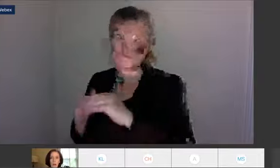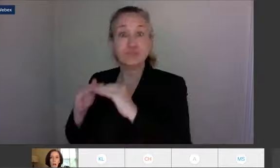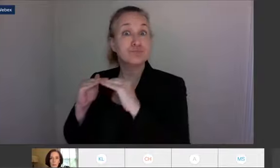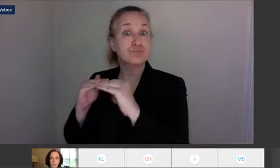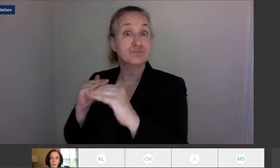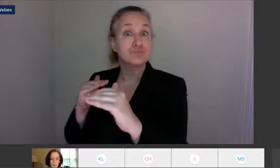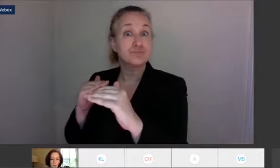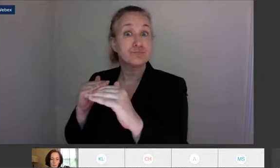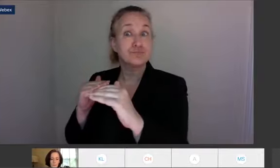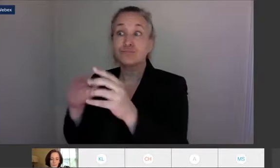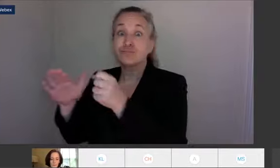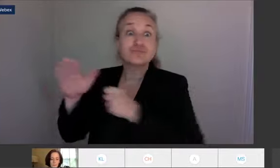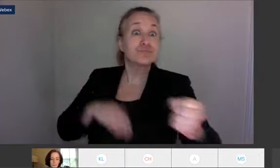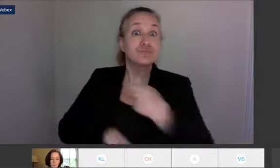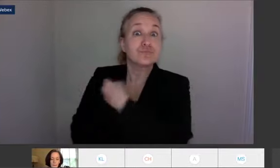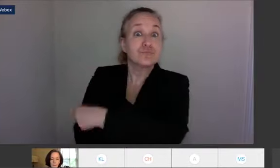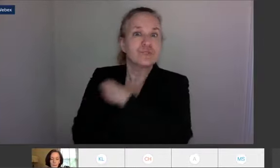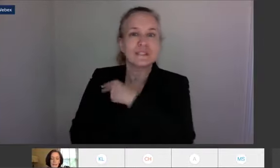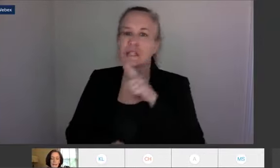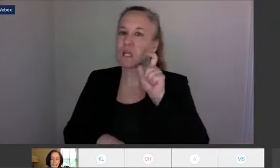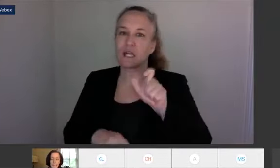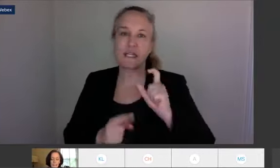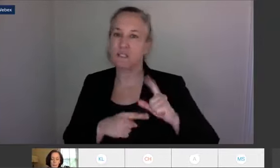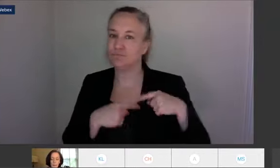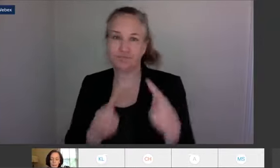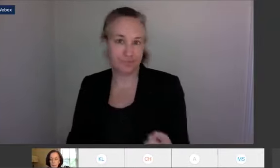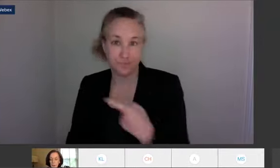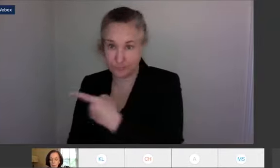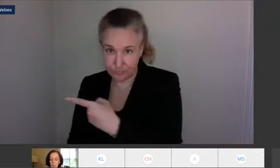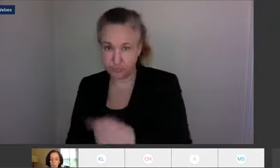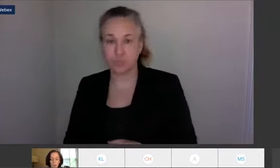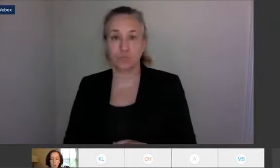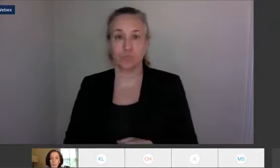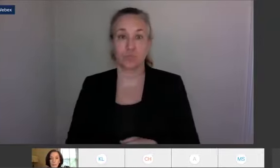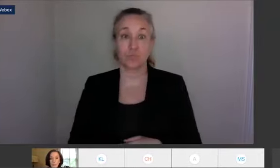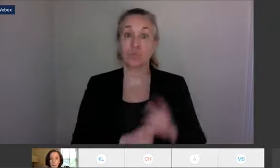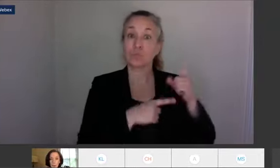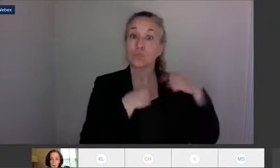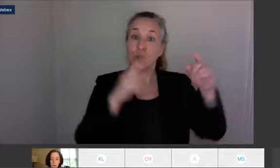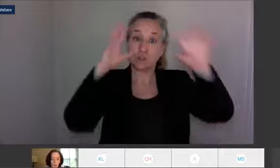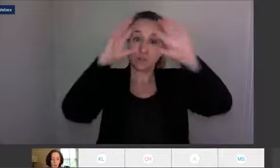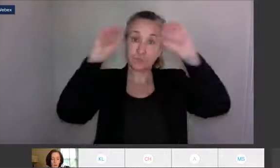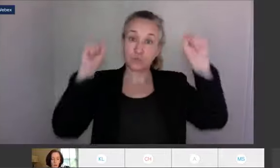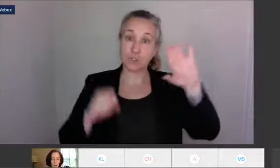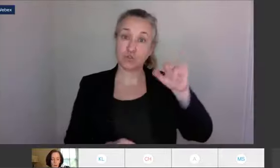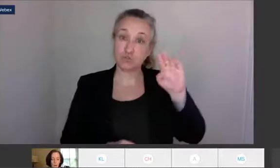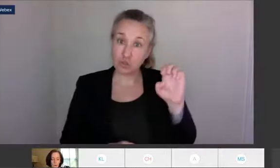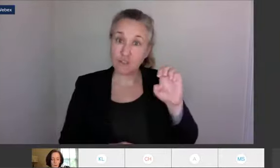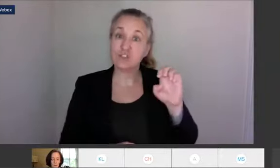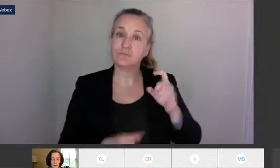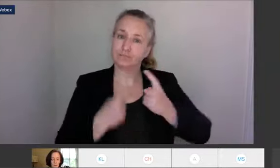hospitalization since the president judge issued the initial March 12 2000